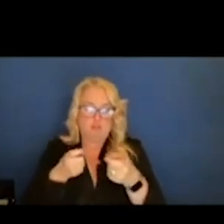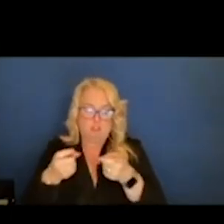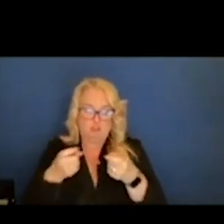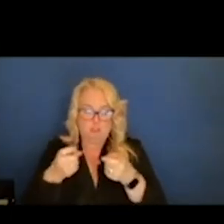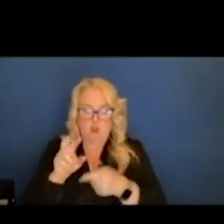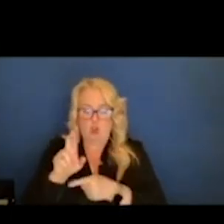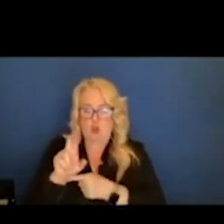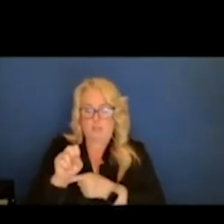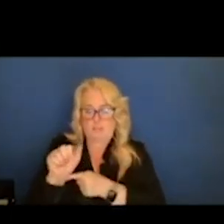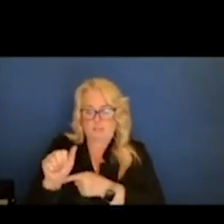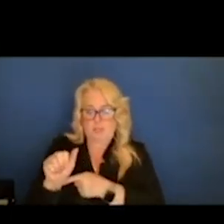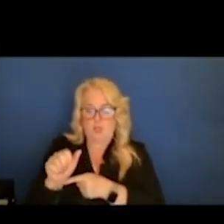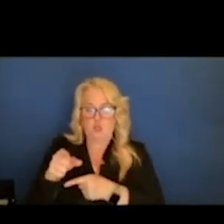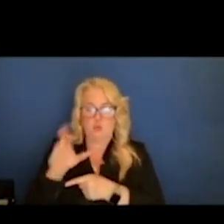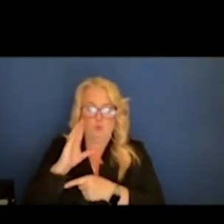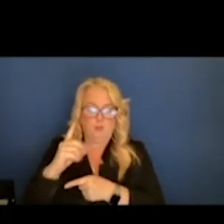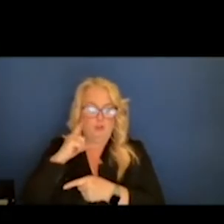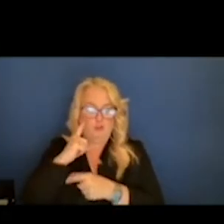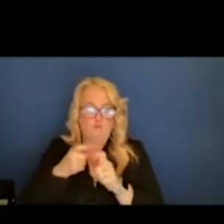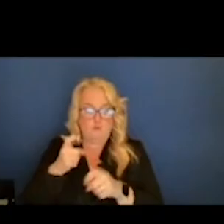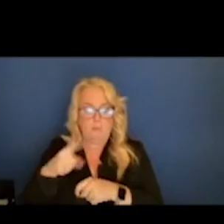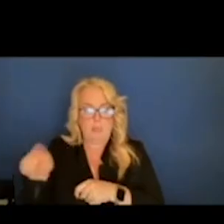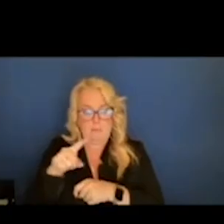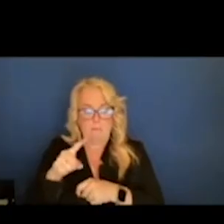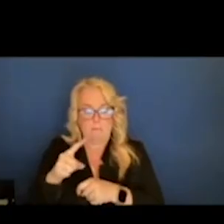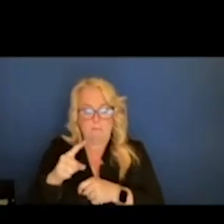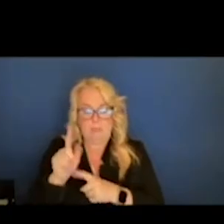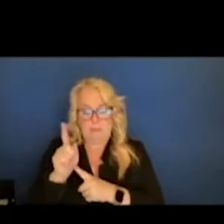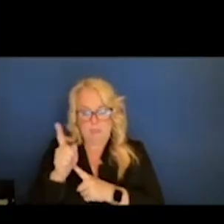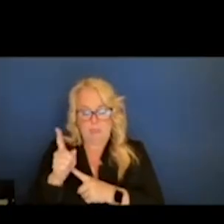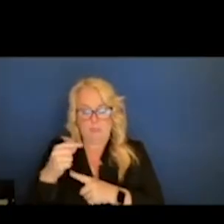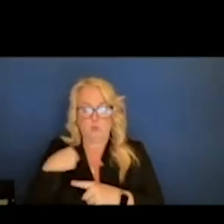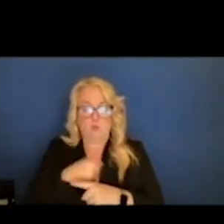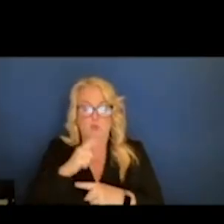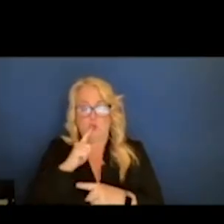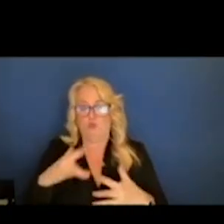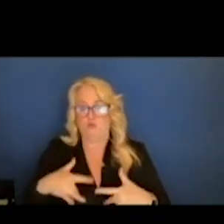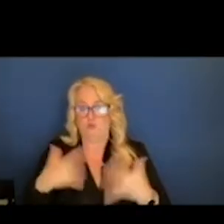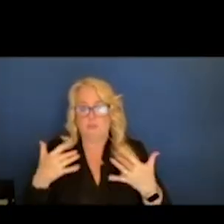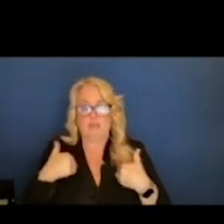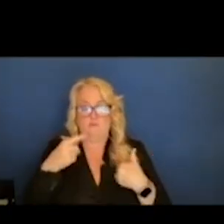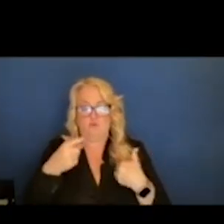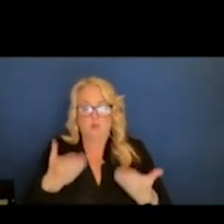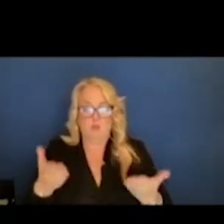We’re thrilled to have you with us as we explore key aspects of the Disability Innovation Fund